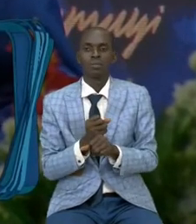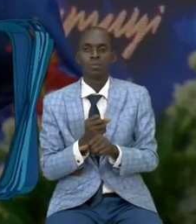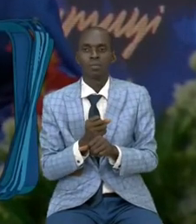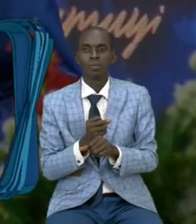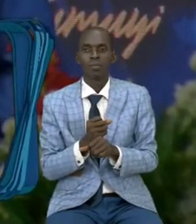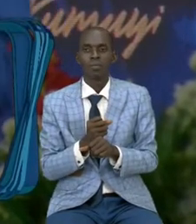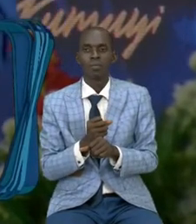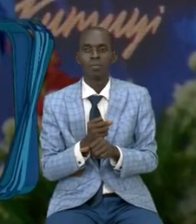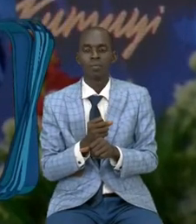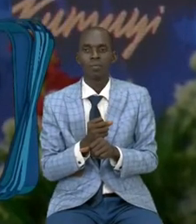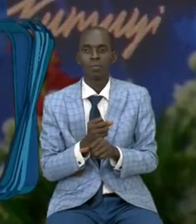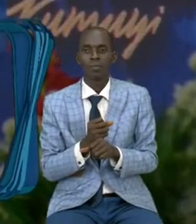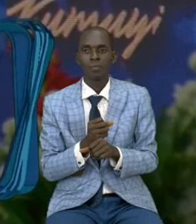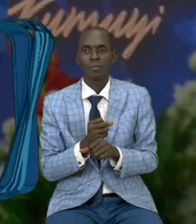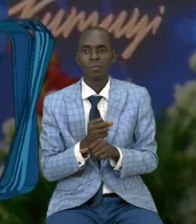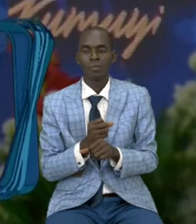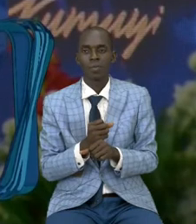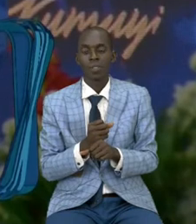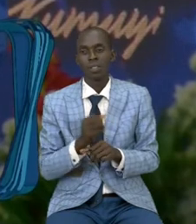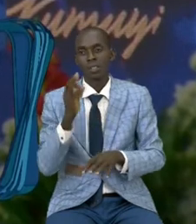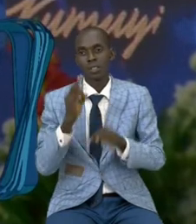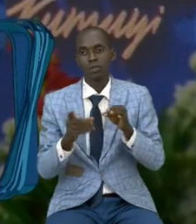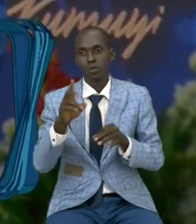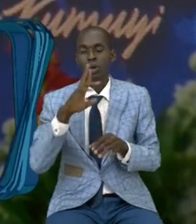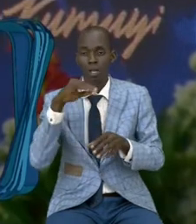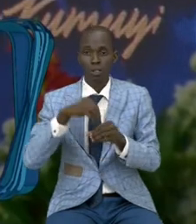and raise up your hand back home to the cancer lord